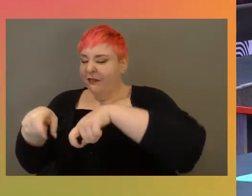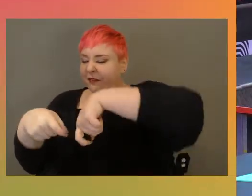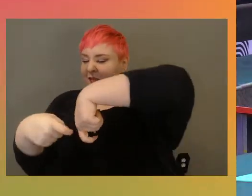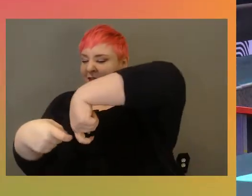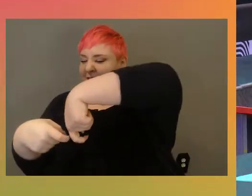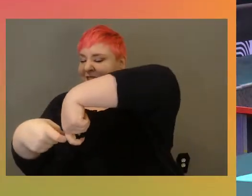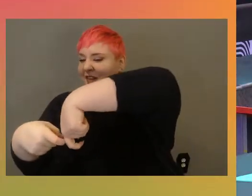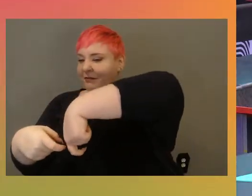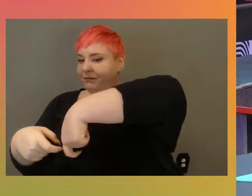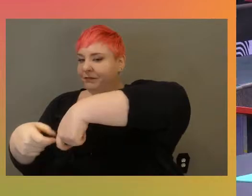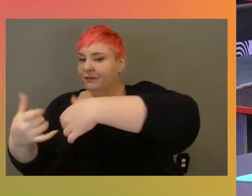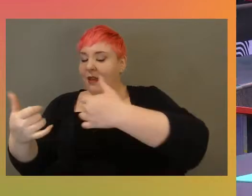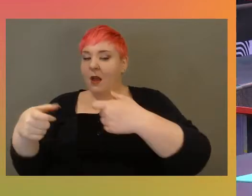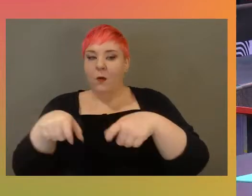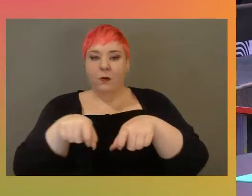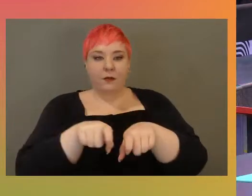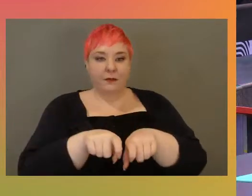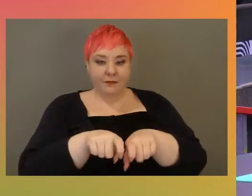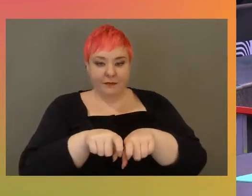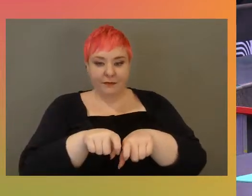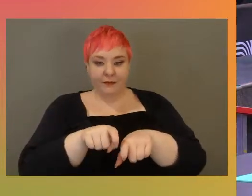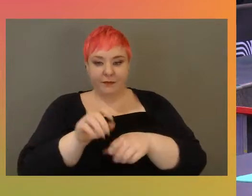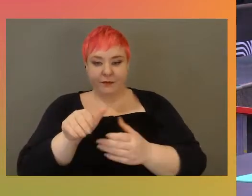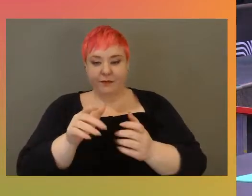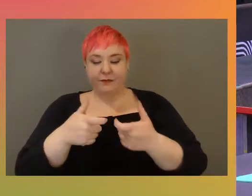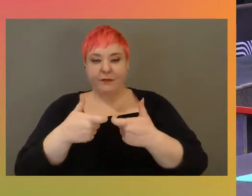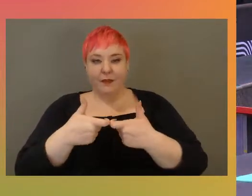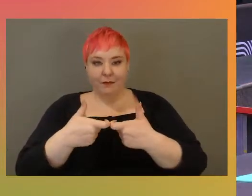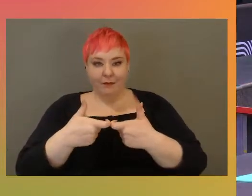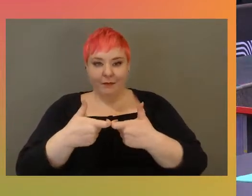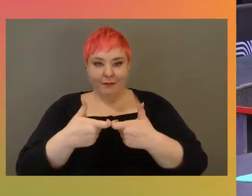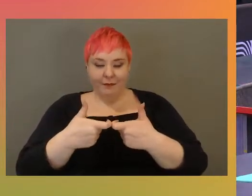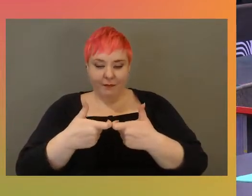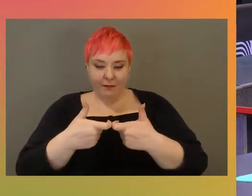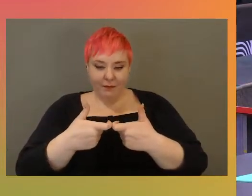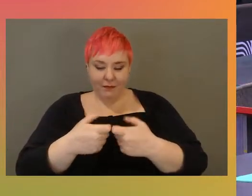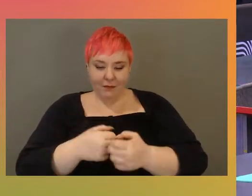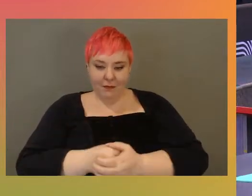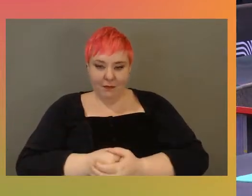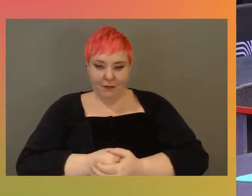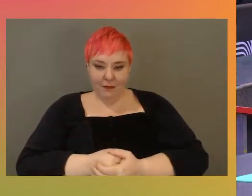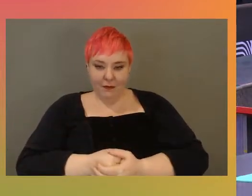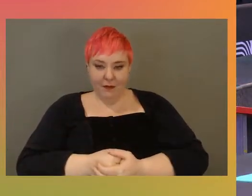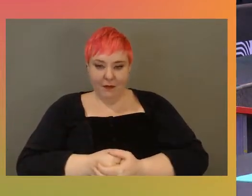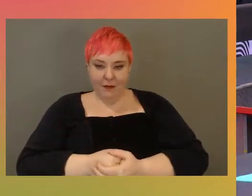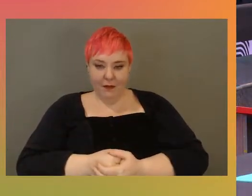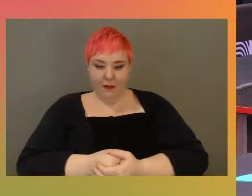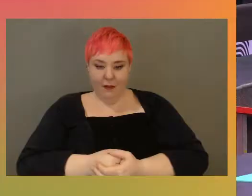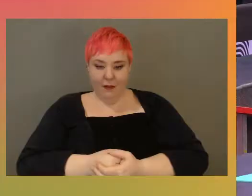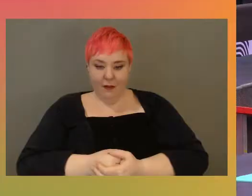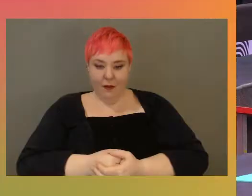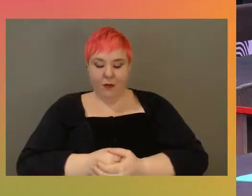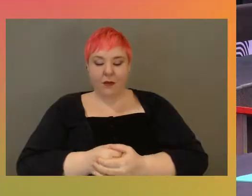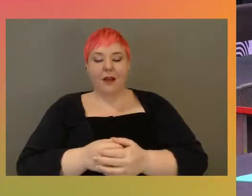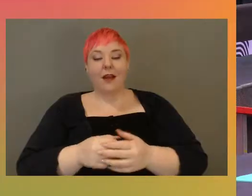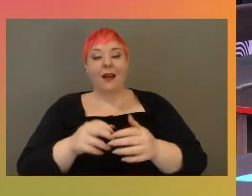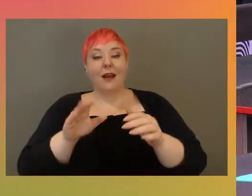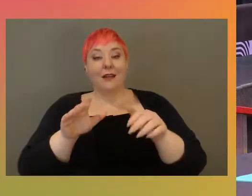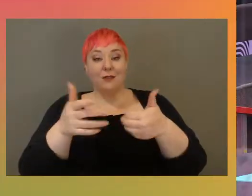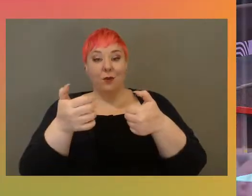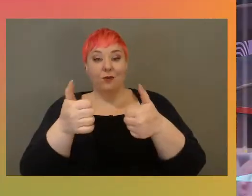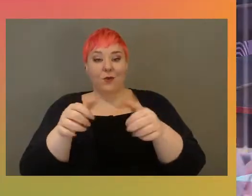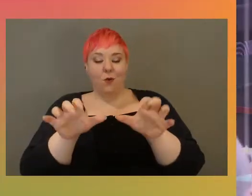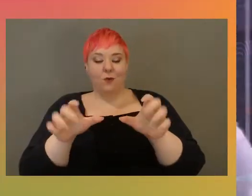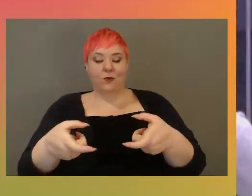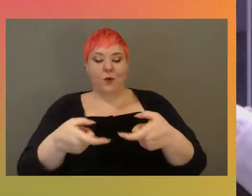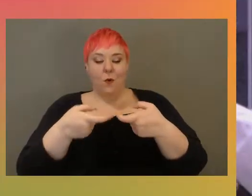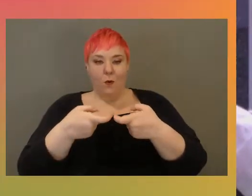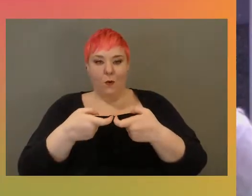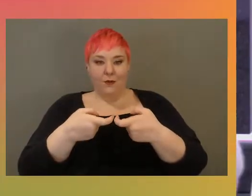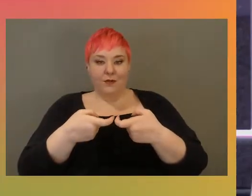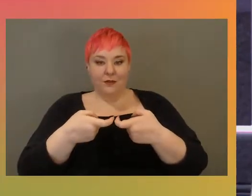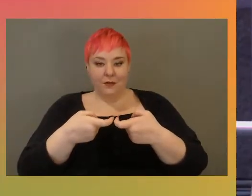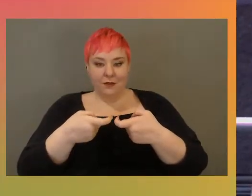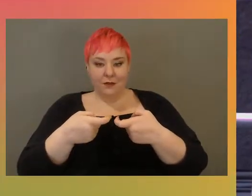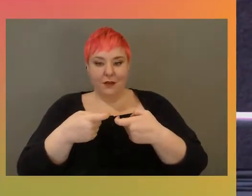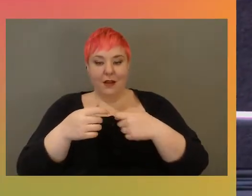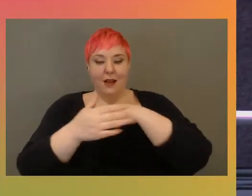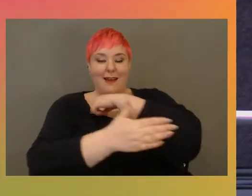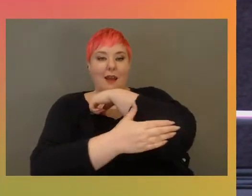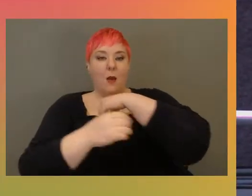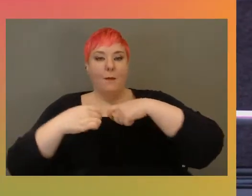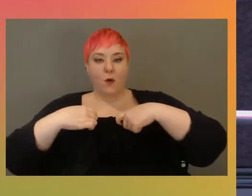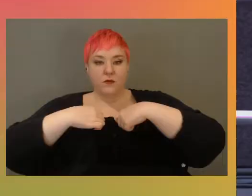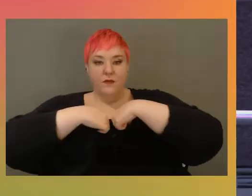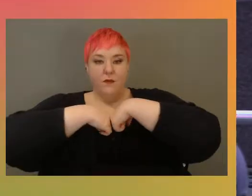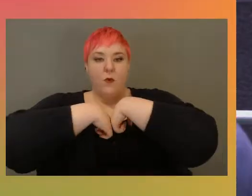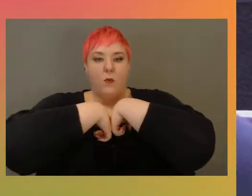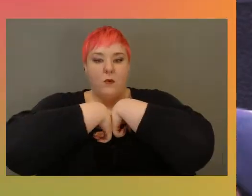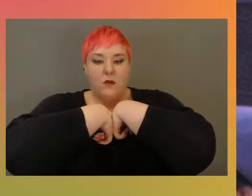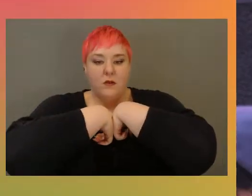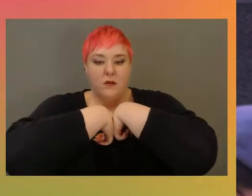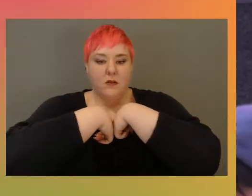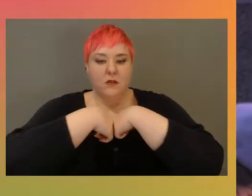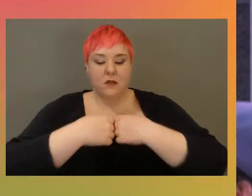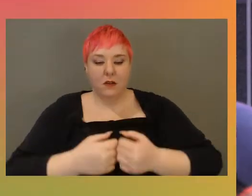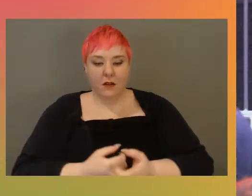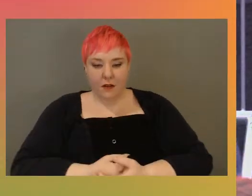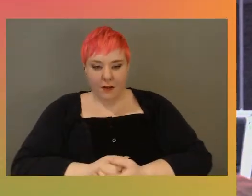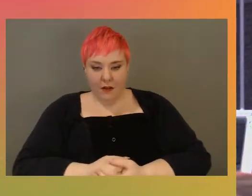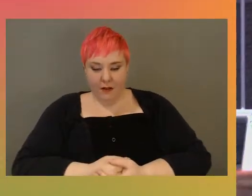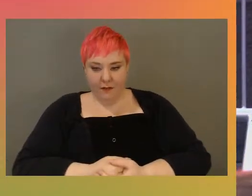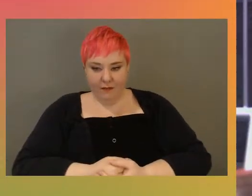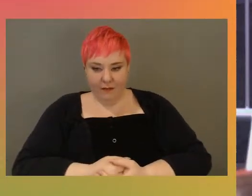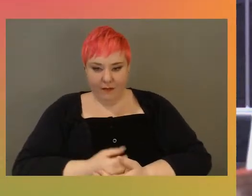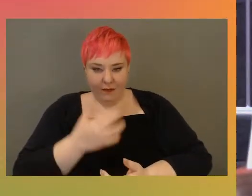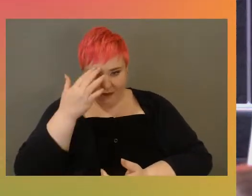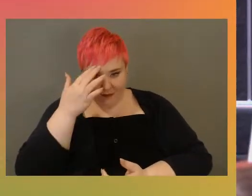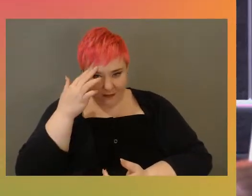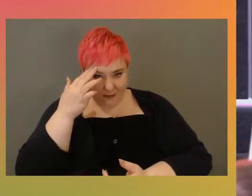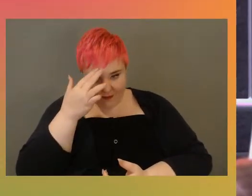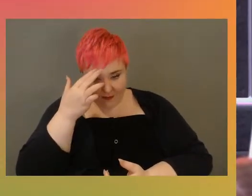ROUTE TO THE TAILBONE TURN THE